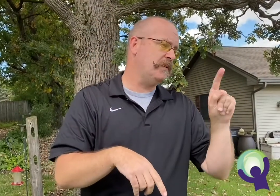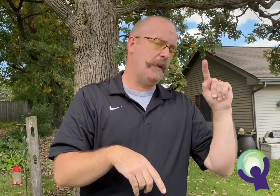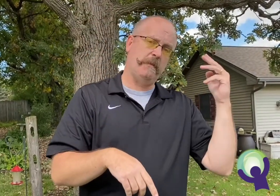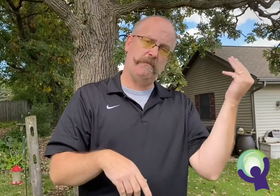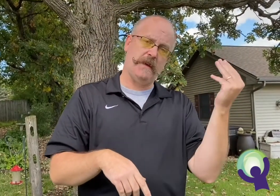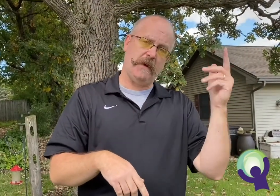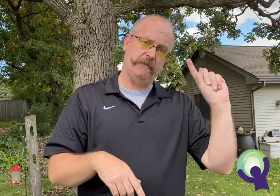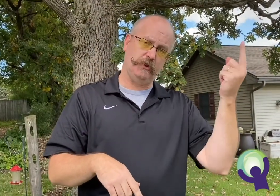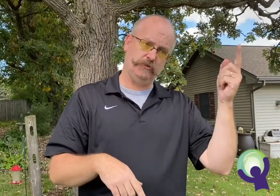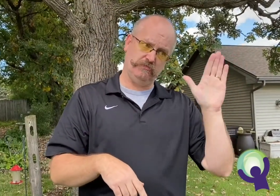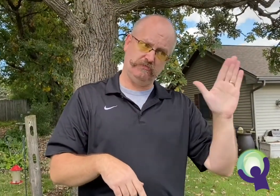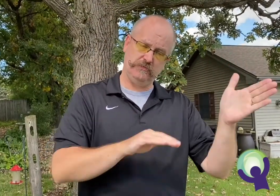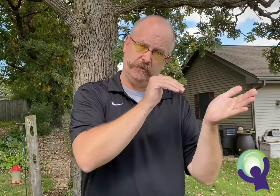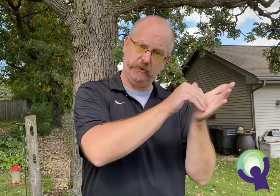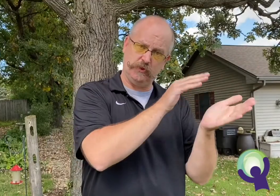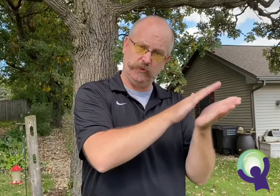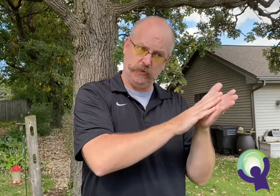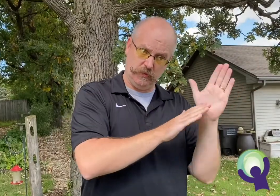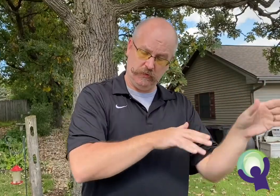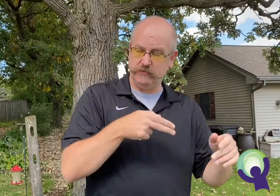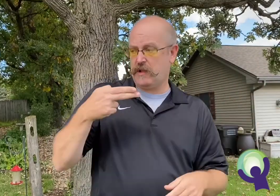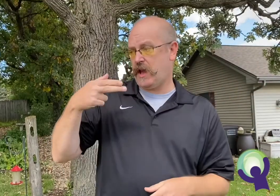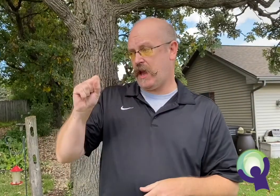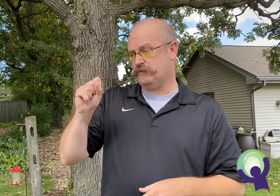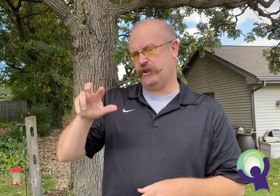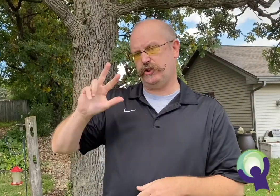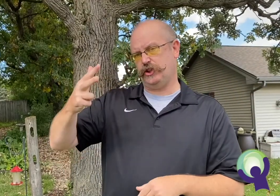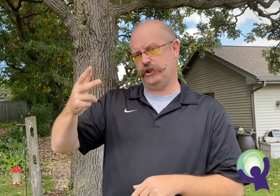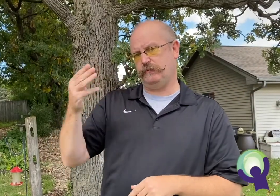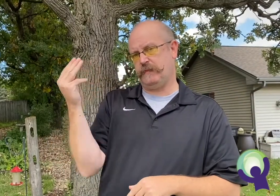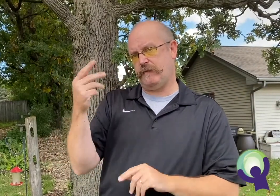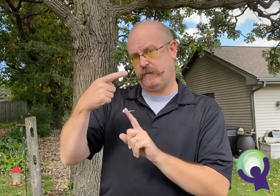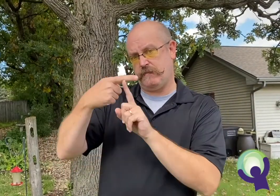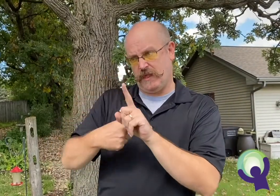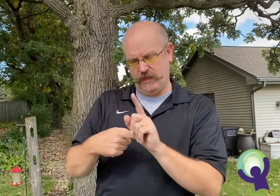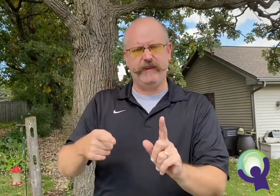school. The middle school will meet on the first Monday of the month and the high school will